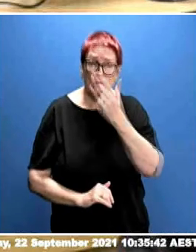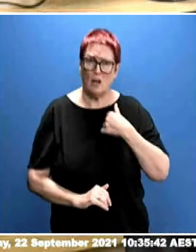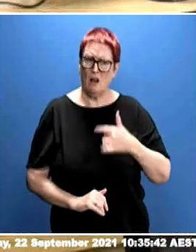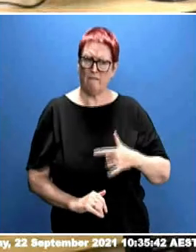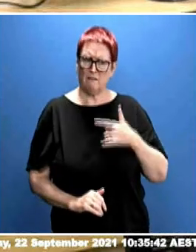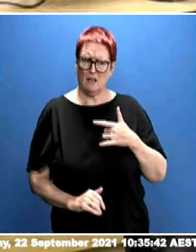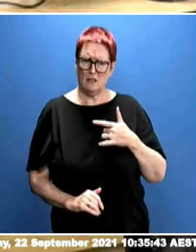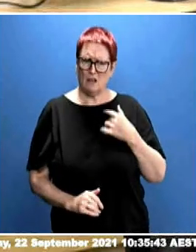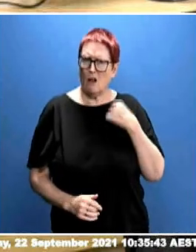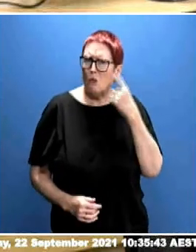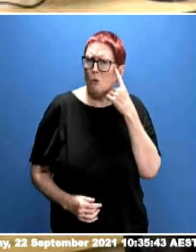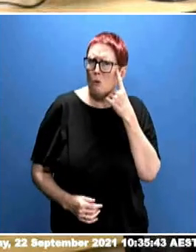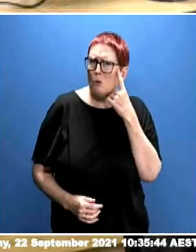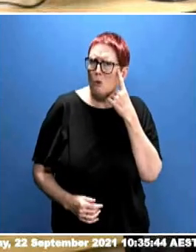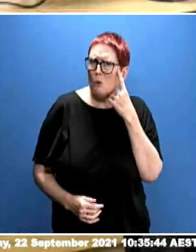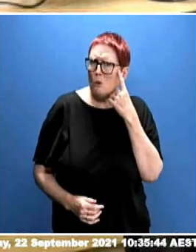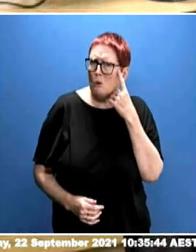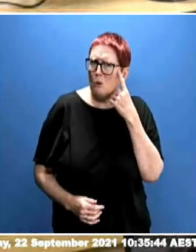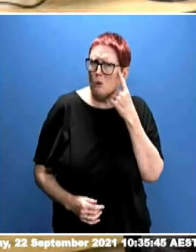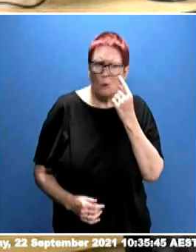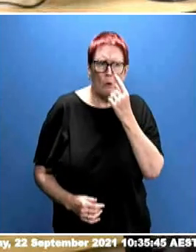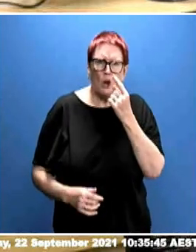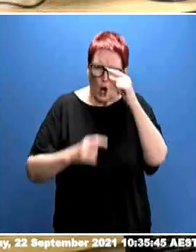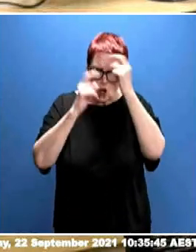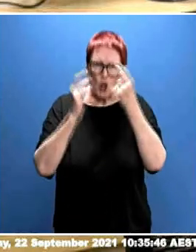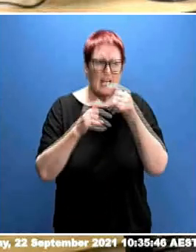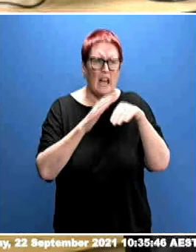the impression that she would be able to install the tube.